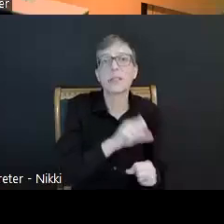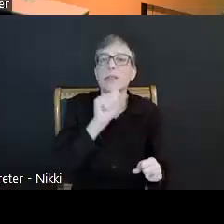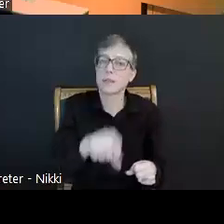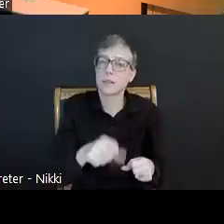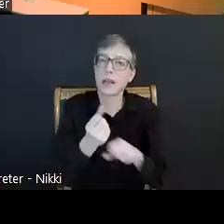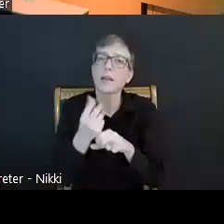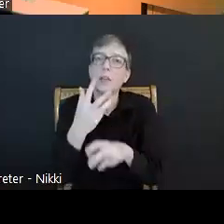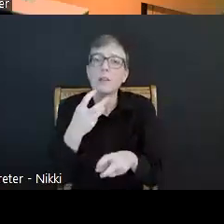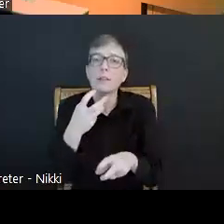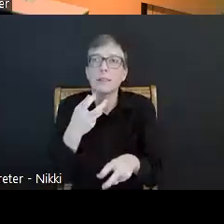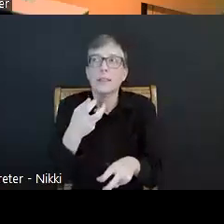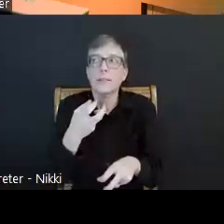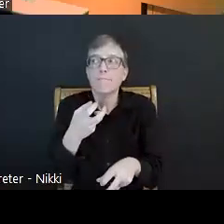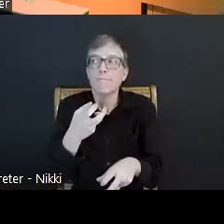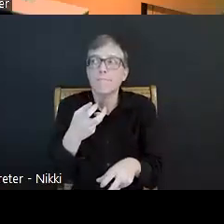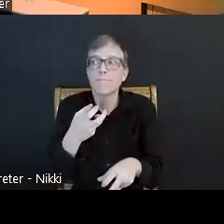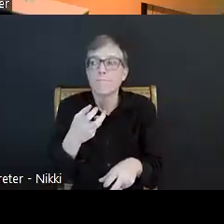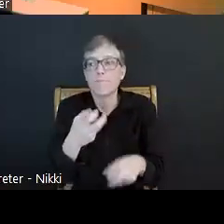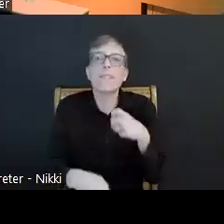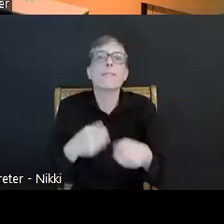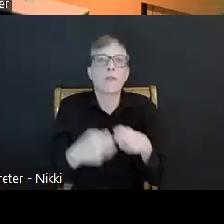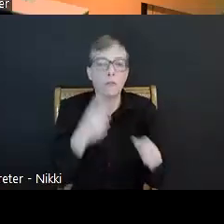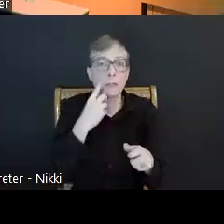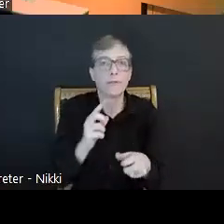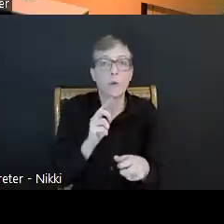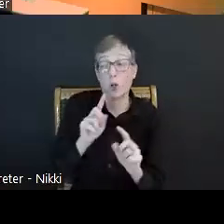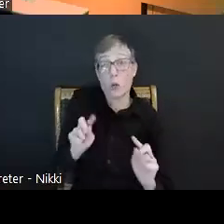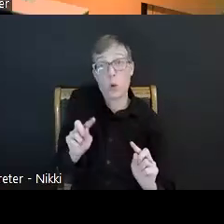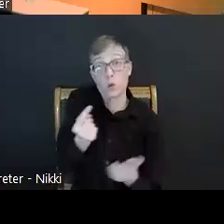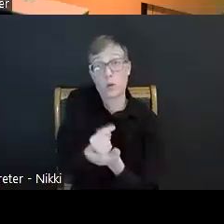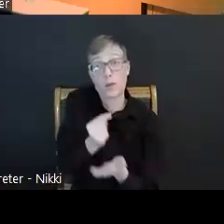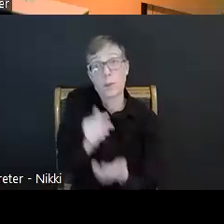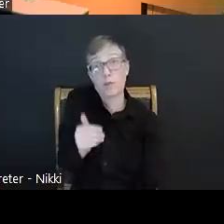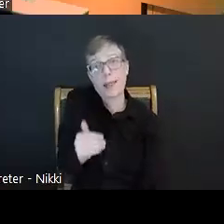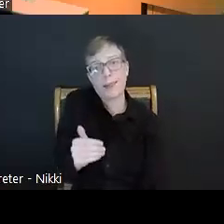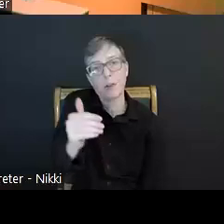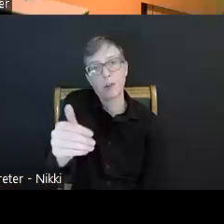manner too so I think um having the ability to give patients Grace for that and also problem